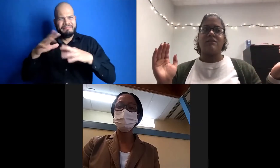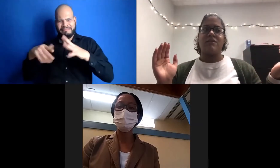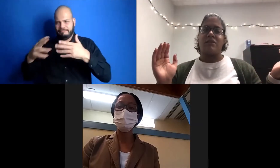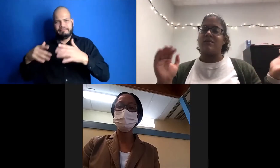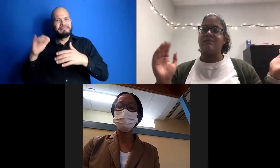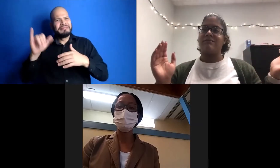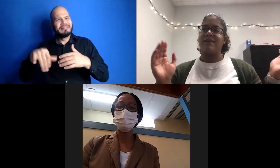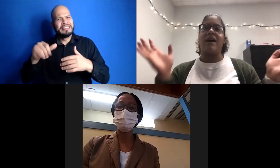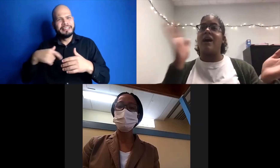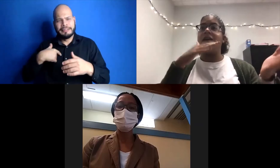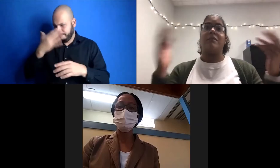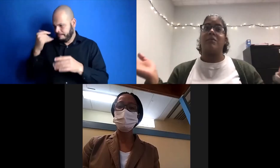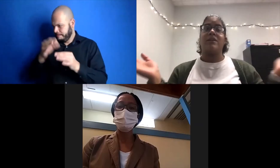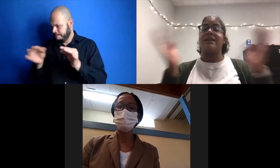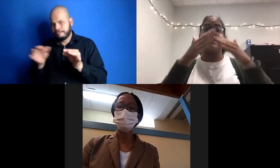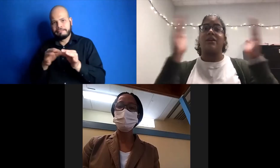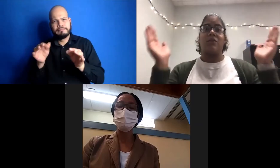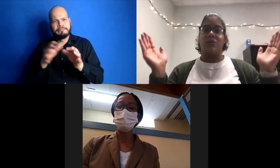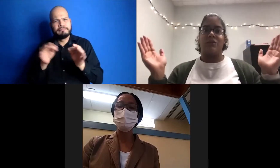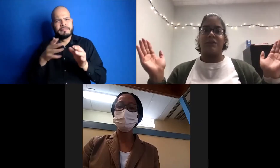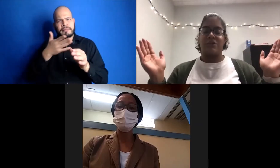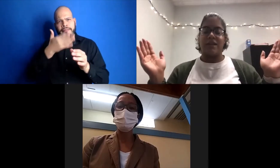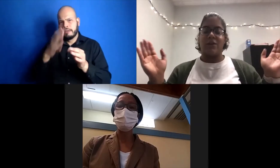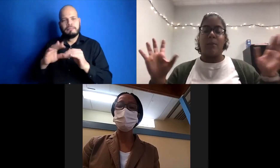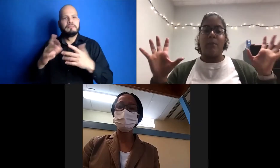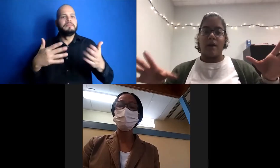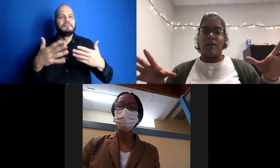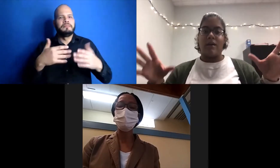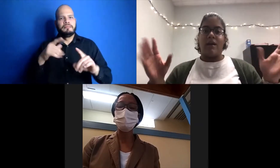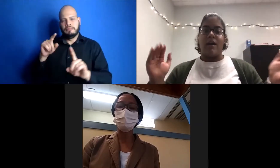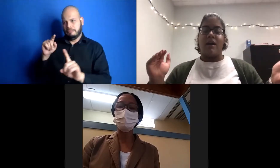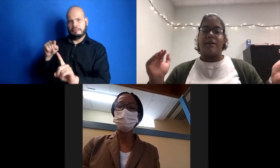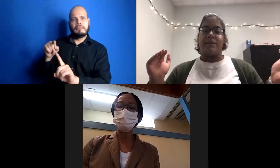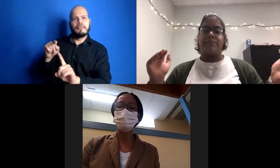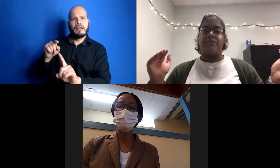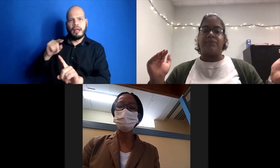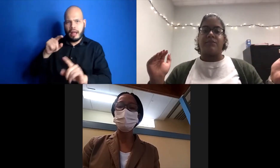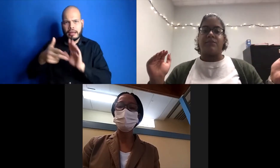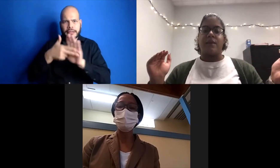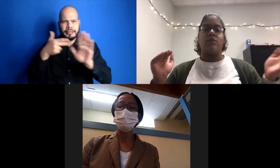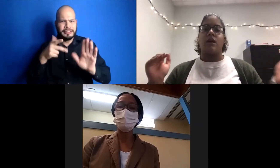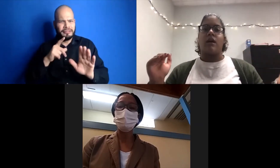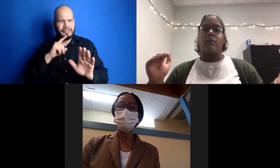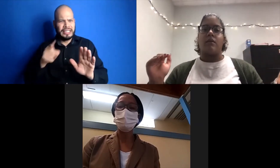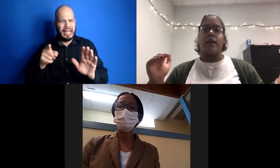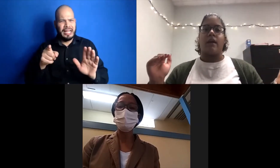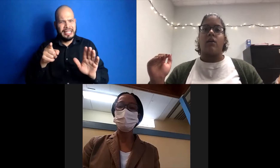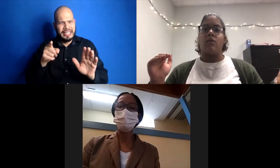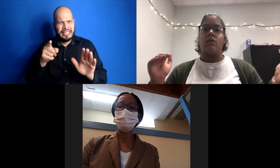phone I don't remember it's like a whole official title but um they would talk about like oh if you